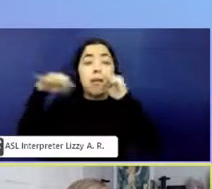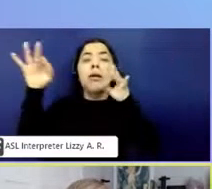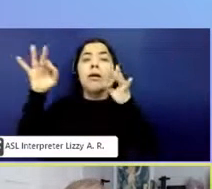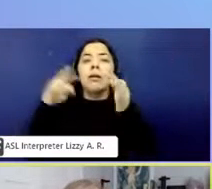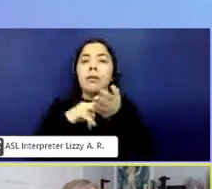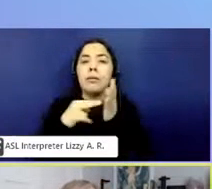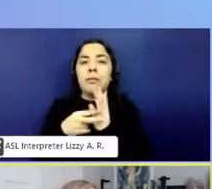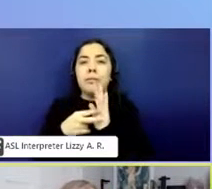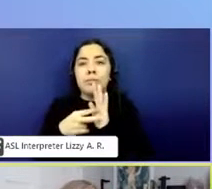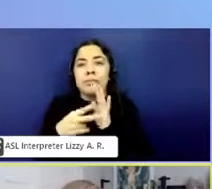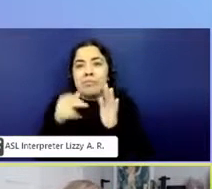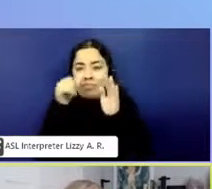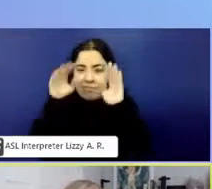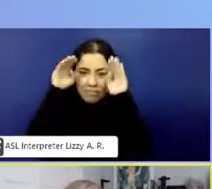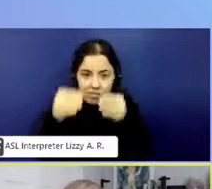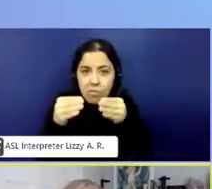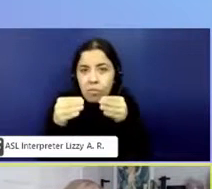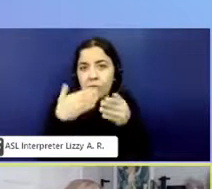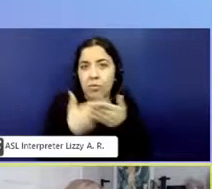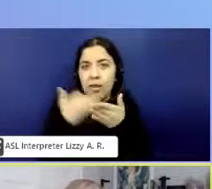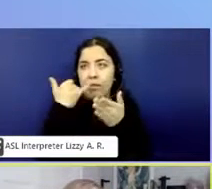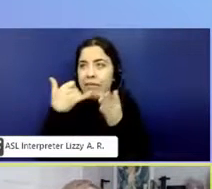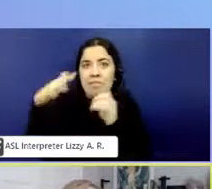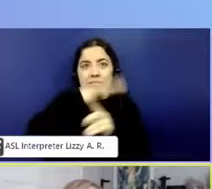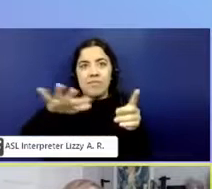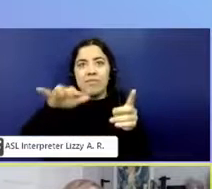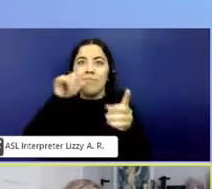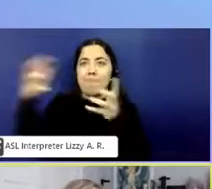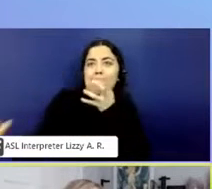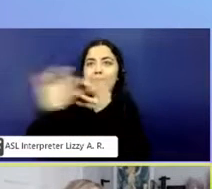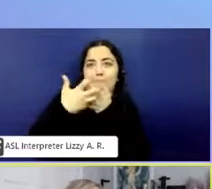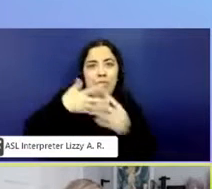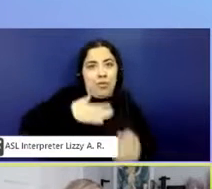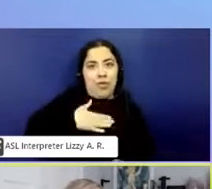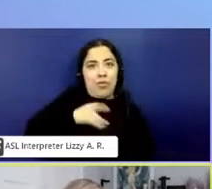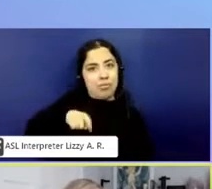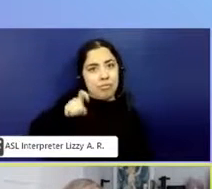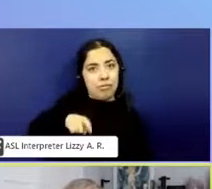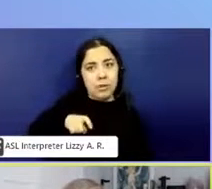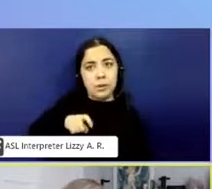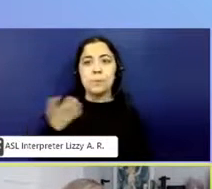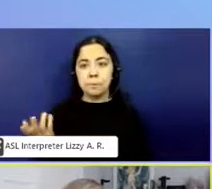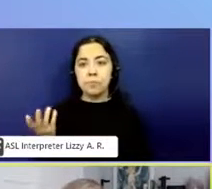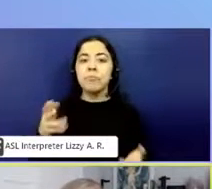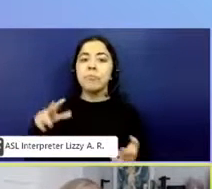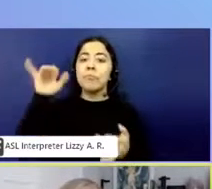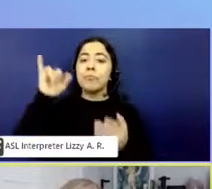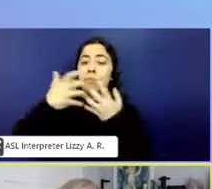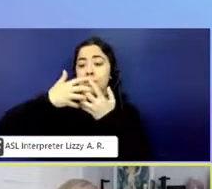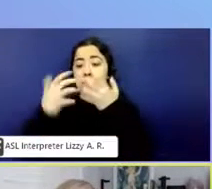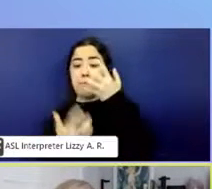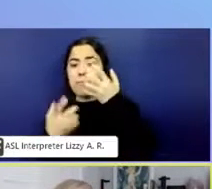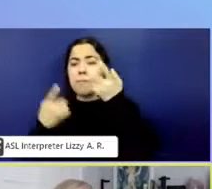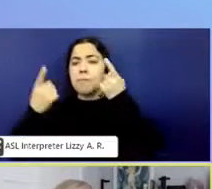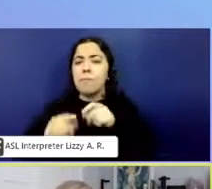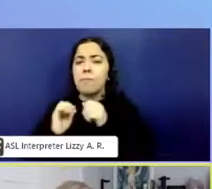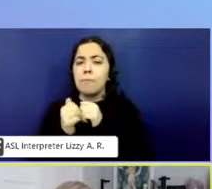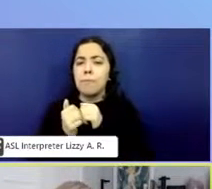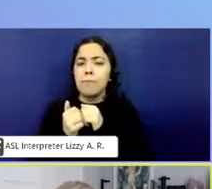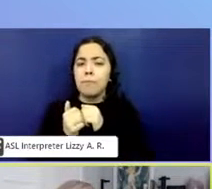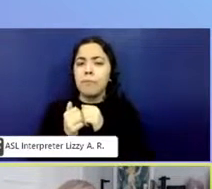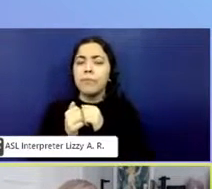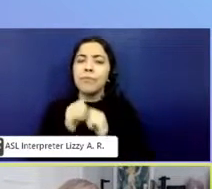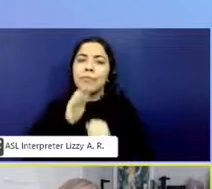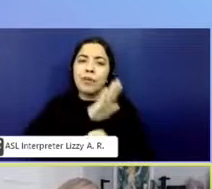in this context mismatch arise excuse me mismatch arises from the degree of cognitive demands that